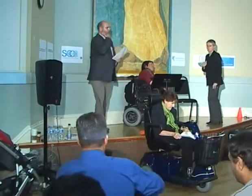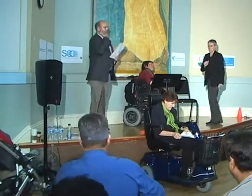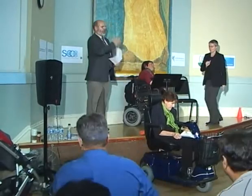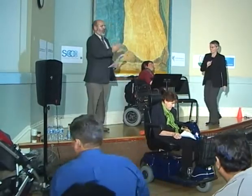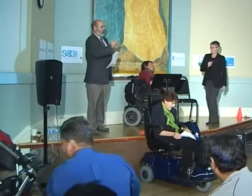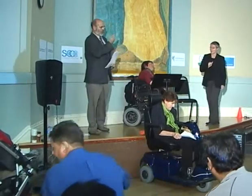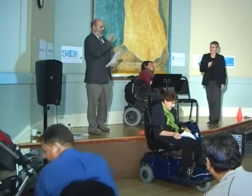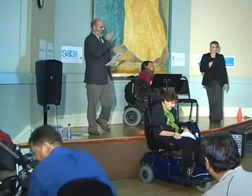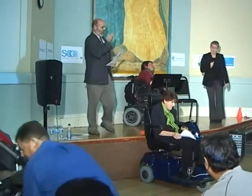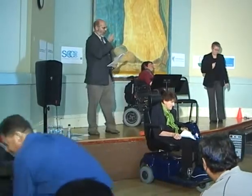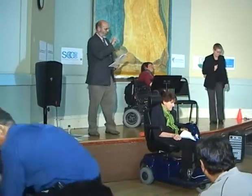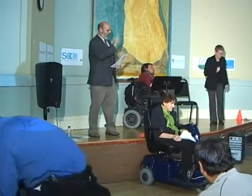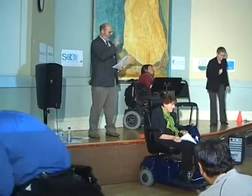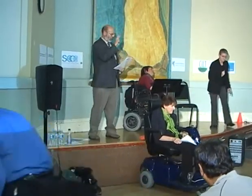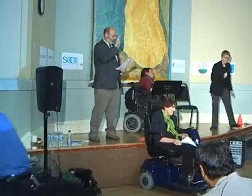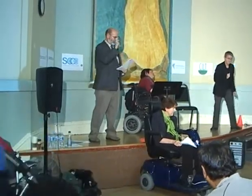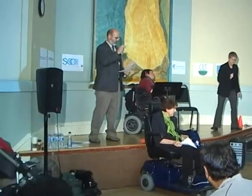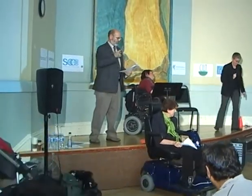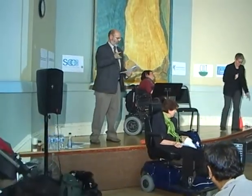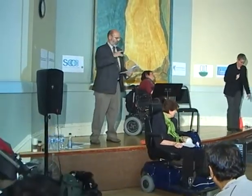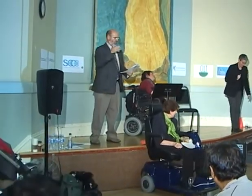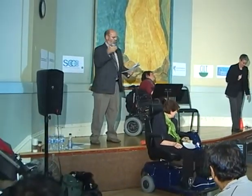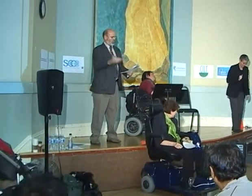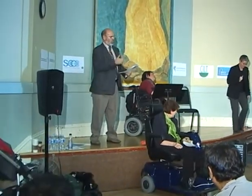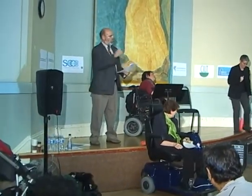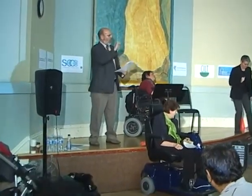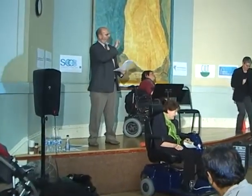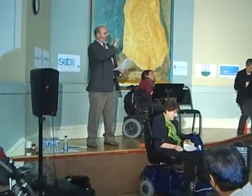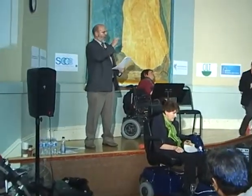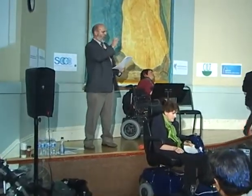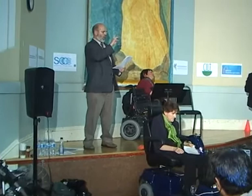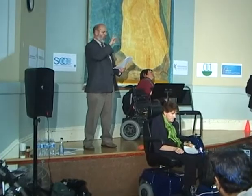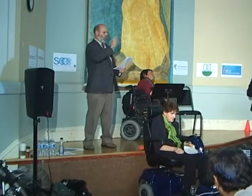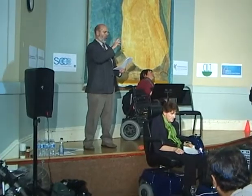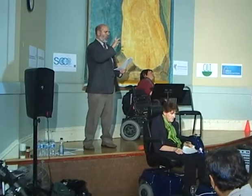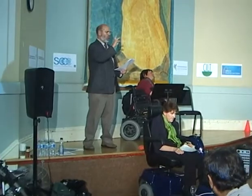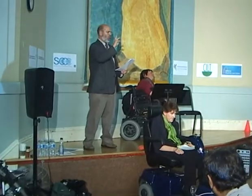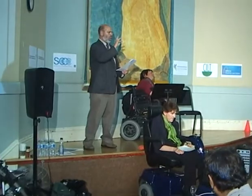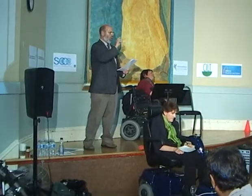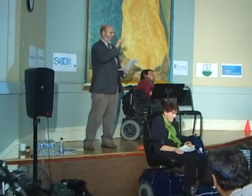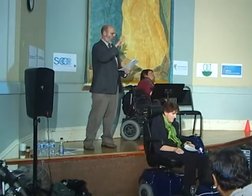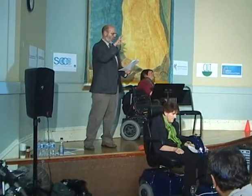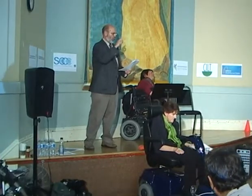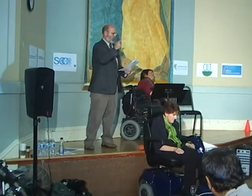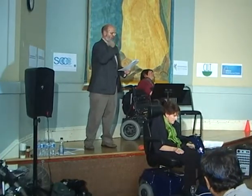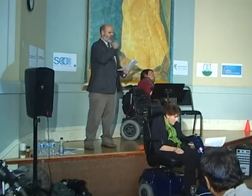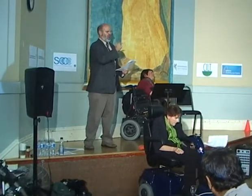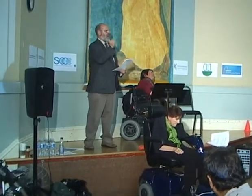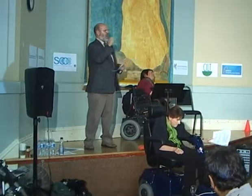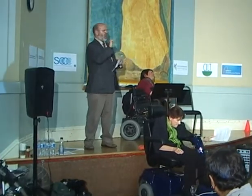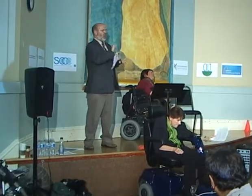[Gary Malkowski] Again, Thank you, Helen, for your comments. I'd like now to introduce Ing Wong-Ward.